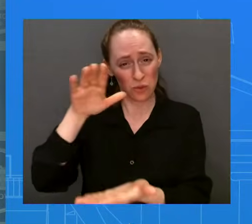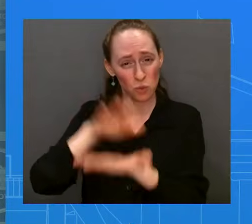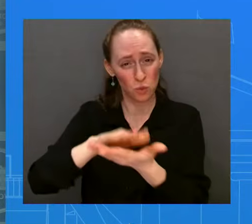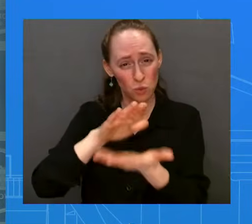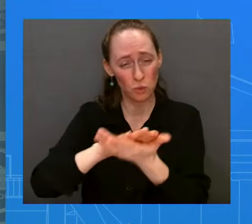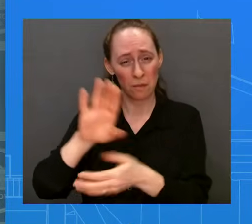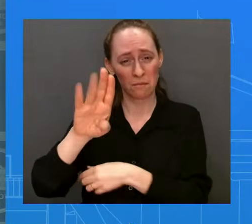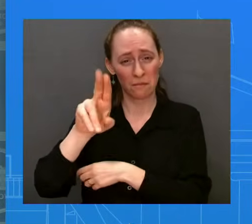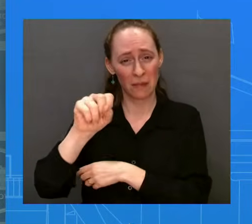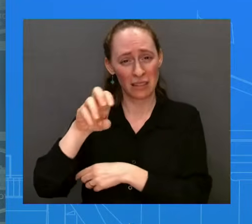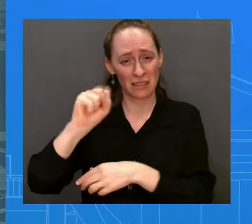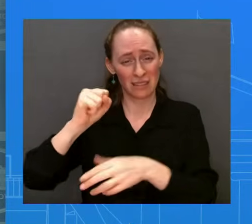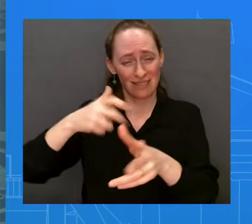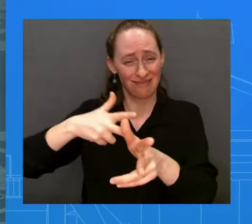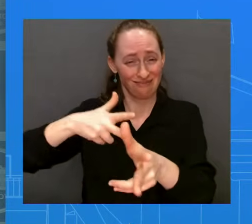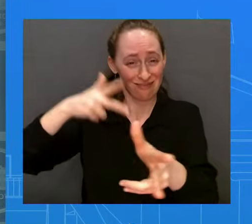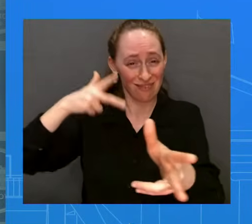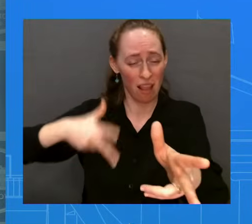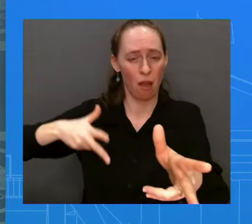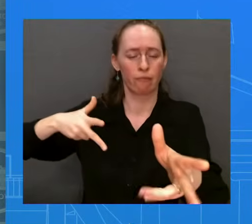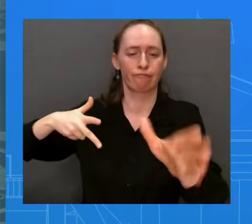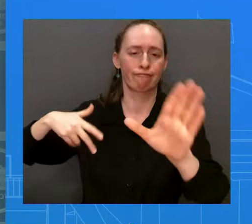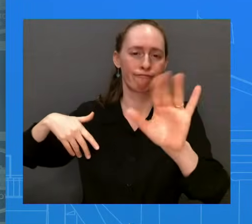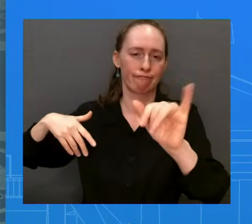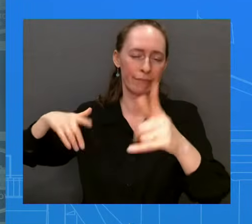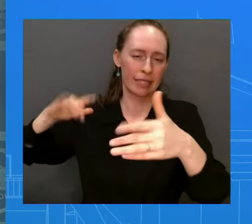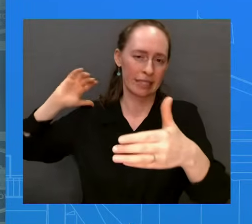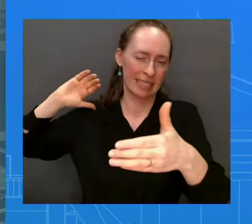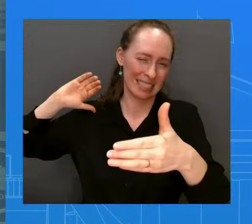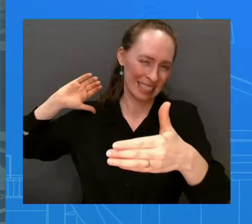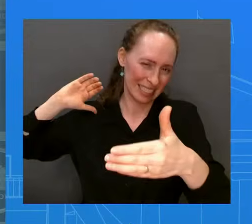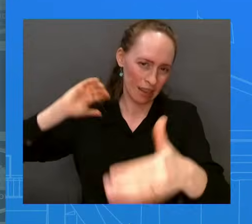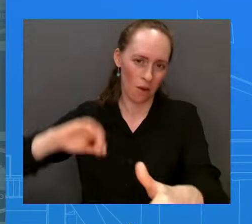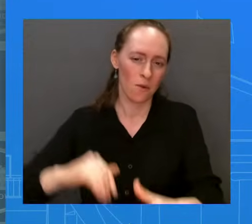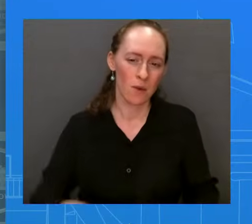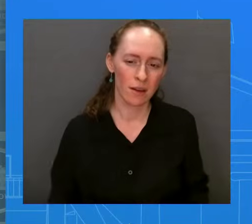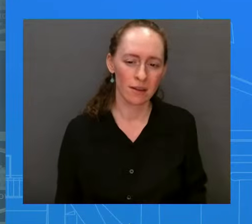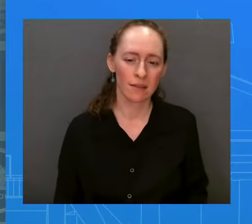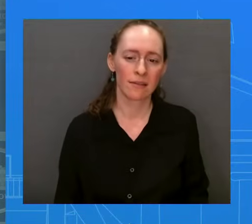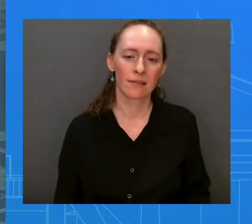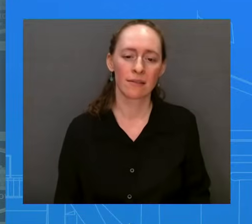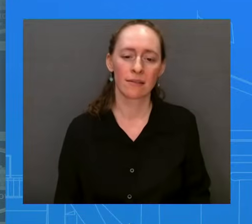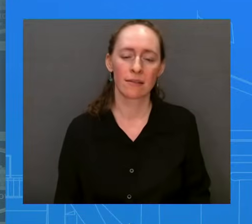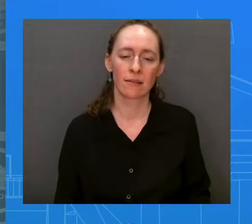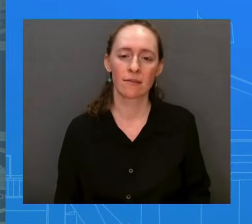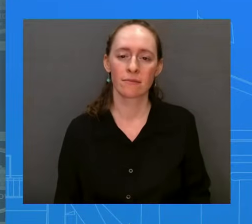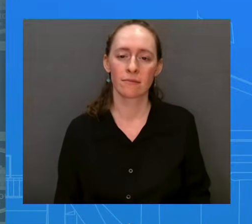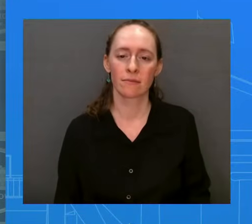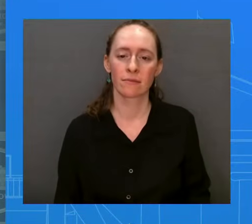because somebody really could have gotten hurt. And we used the time available to us -- knowing what this thing was all about,